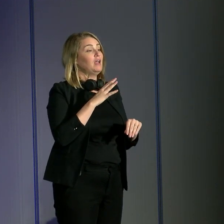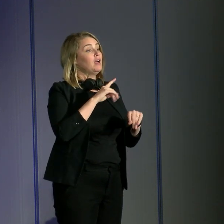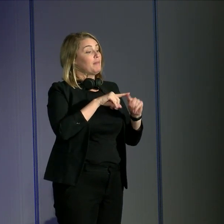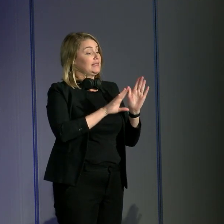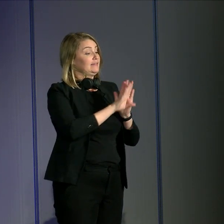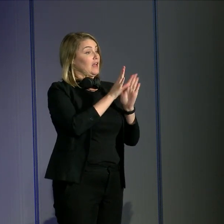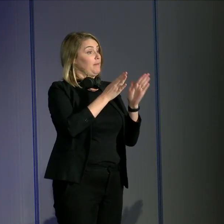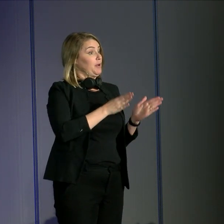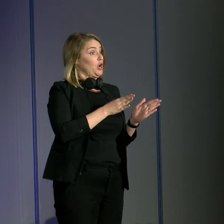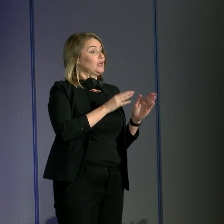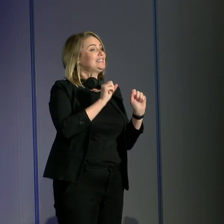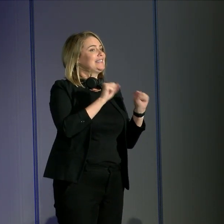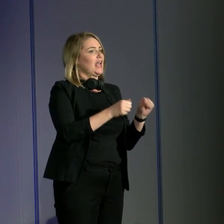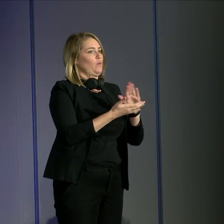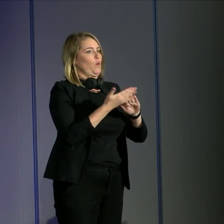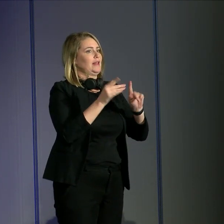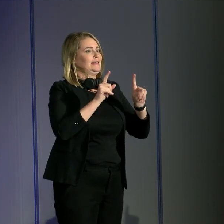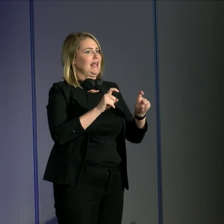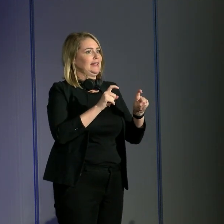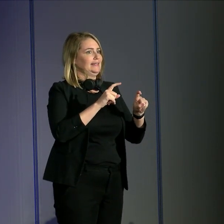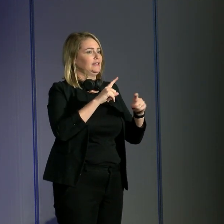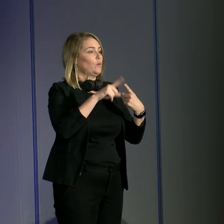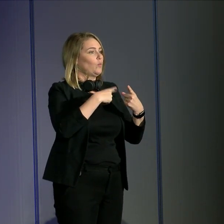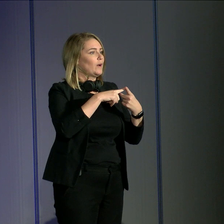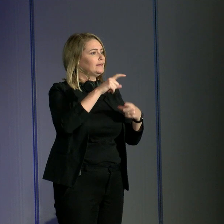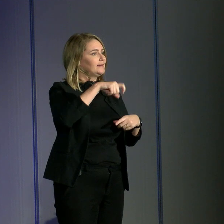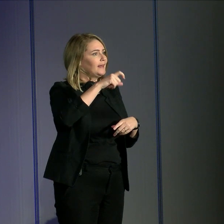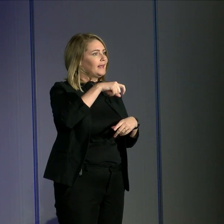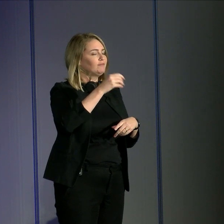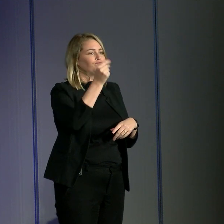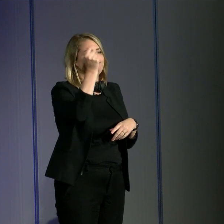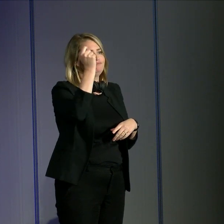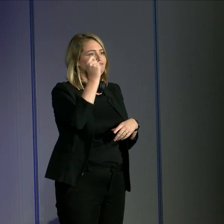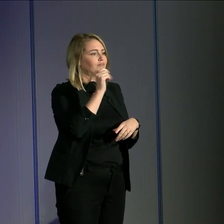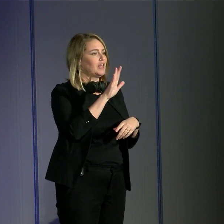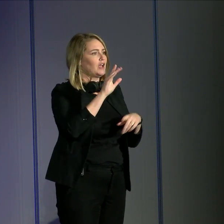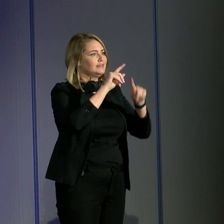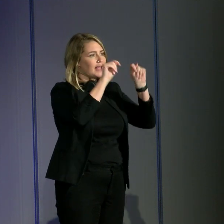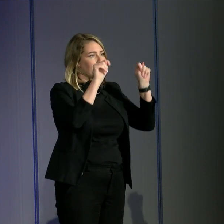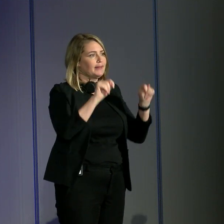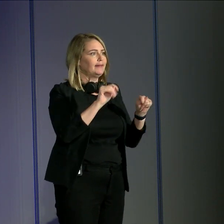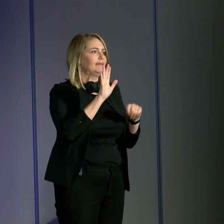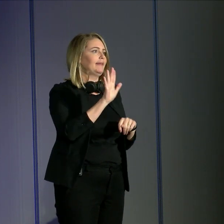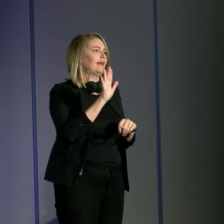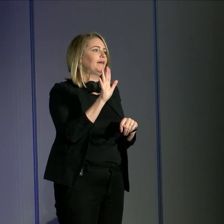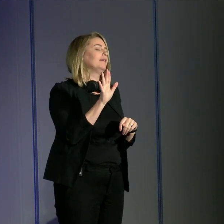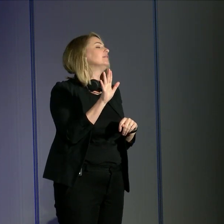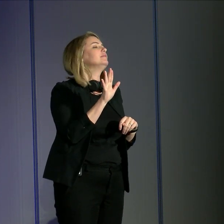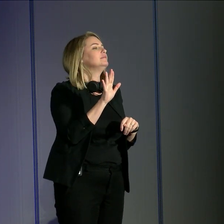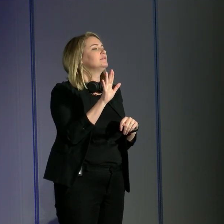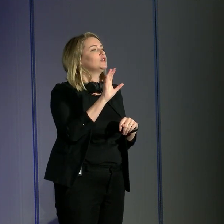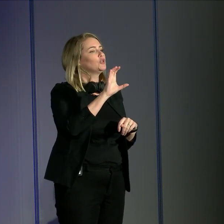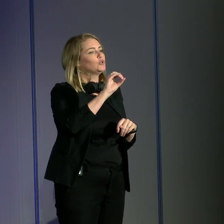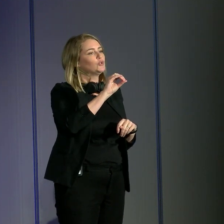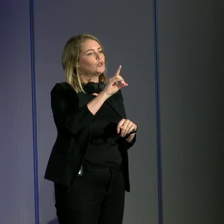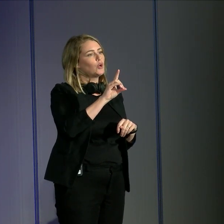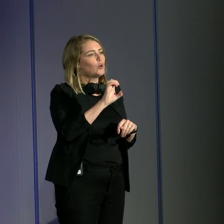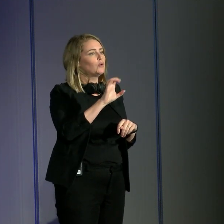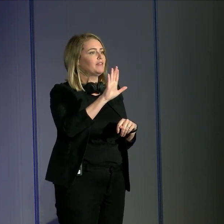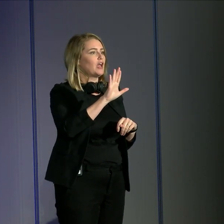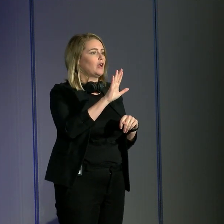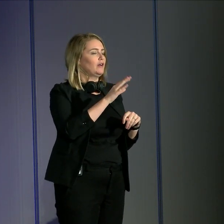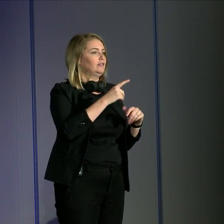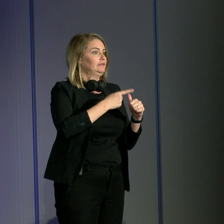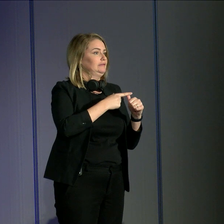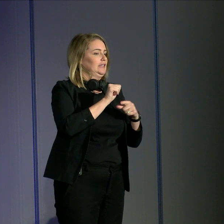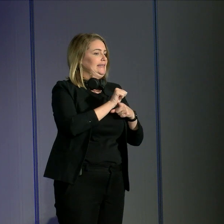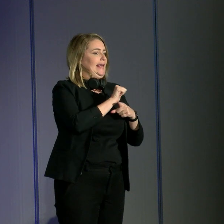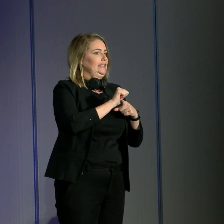the tests on their demand, on their templates, on their code, or their staging code, or whatever.